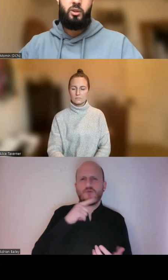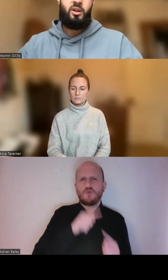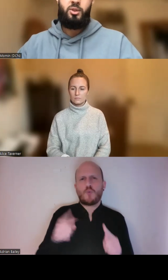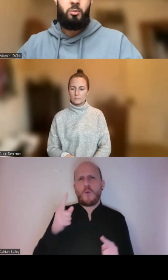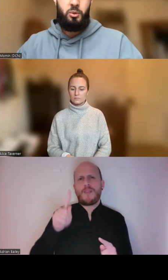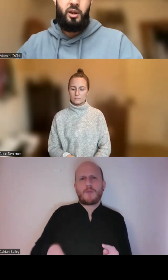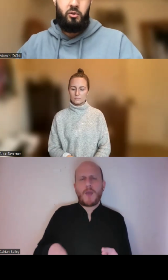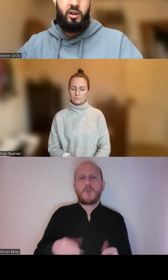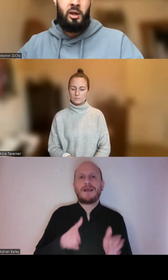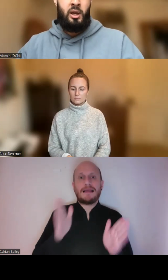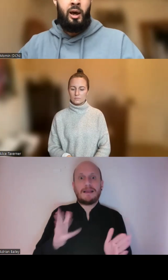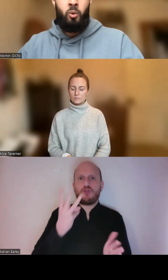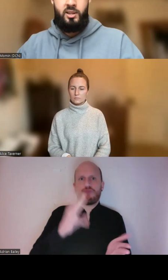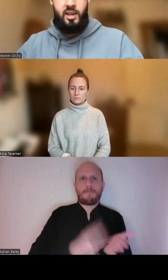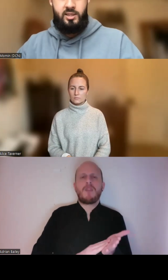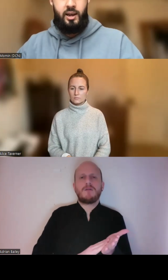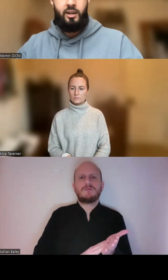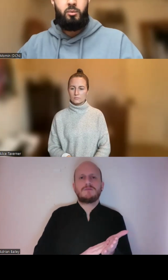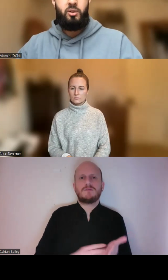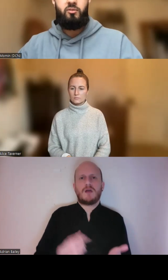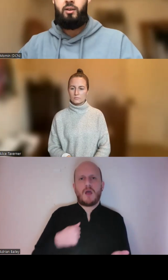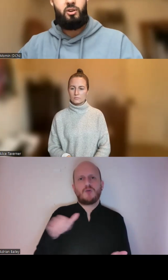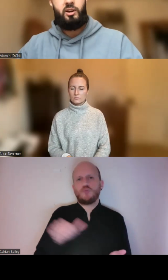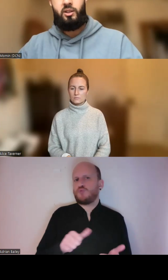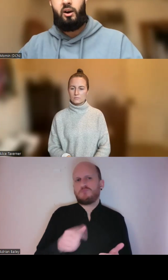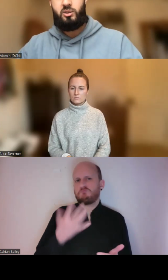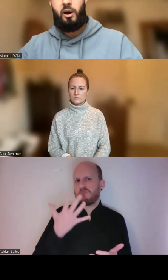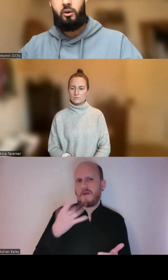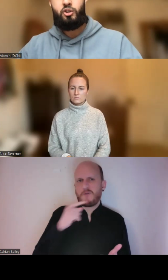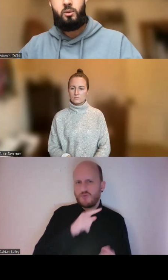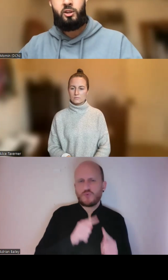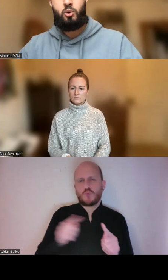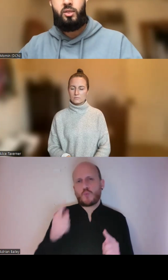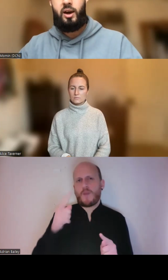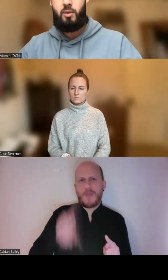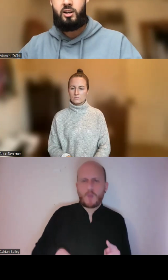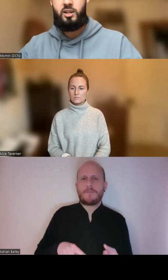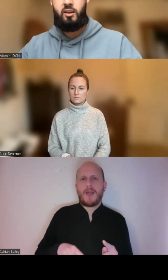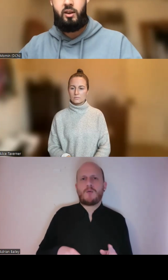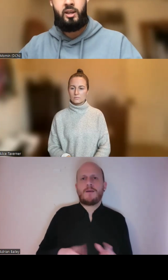Within a three month period, I'd want to set aside between £500 and £1,000 just to make sure that I'm actually giving